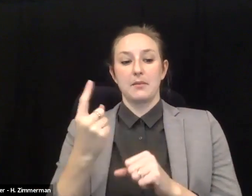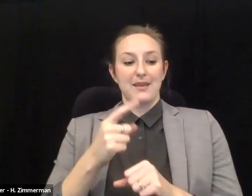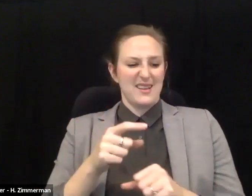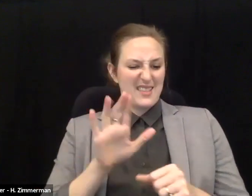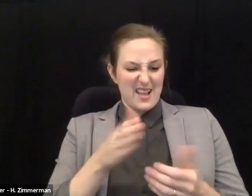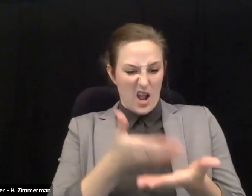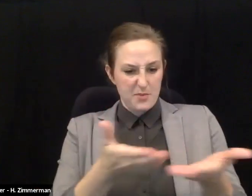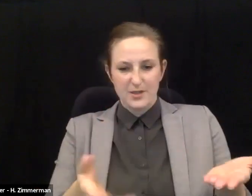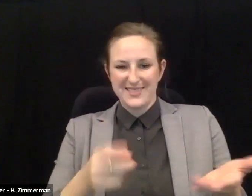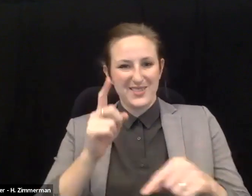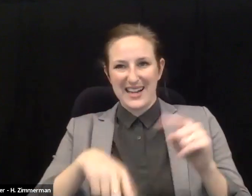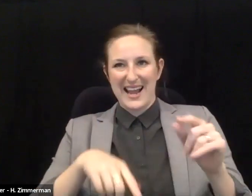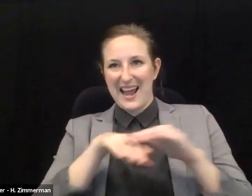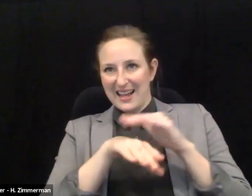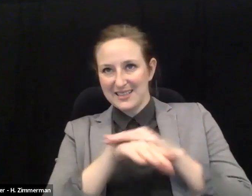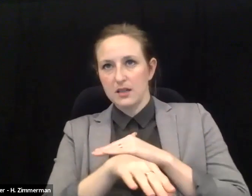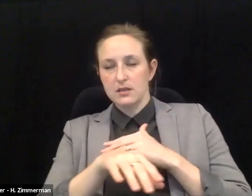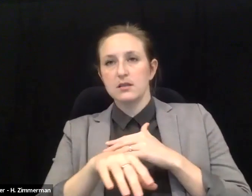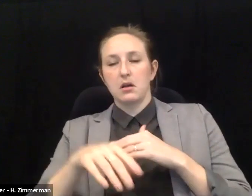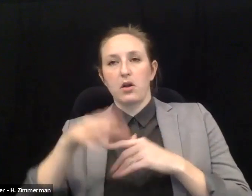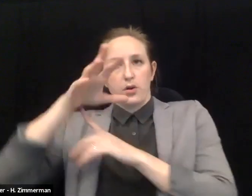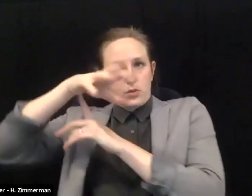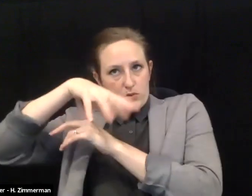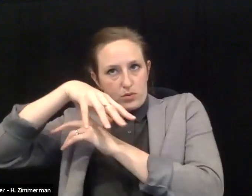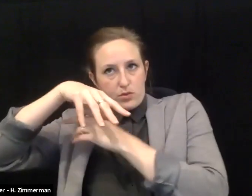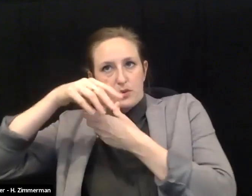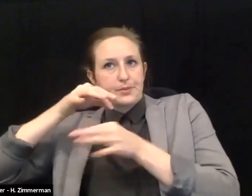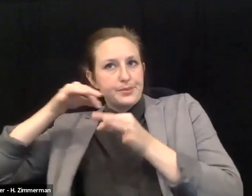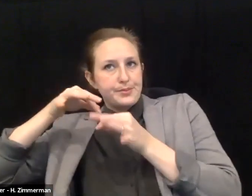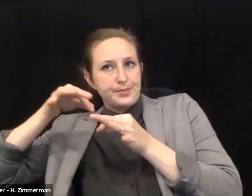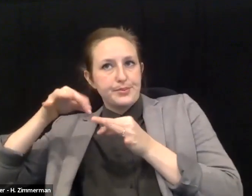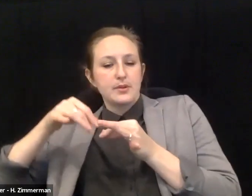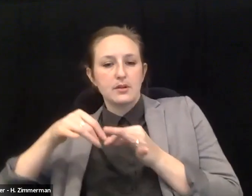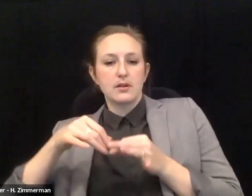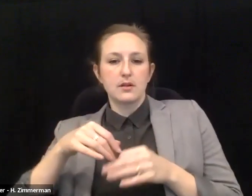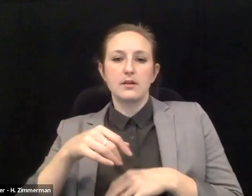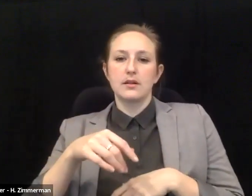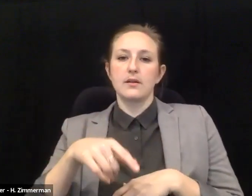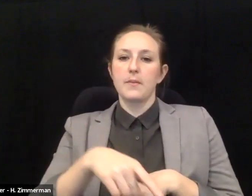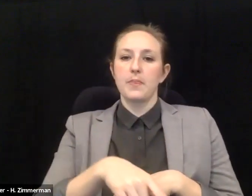It's good to emphasize that you're making content accessible from the beginning.